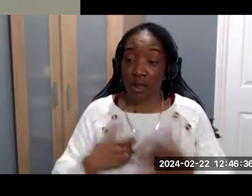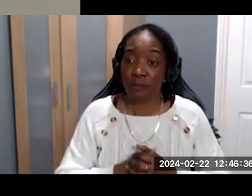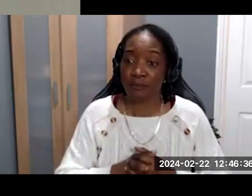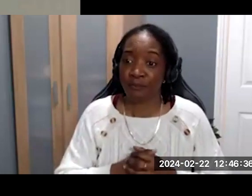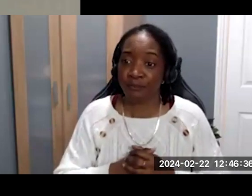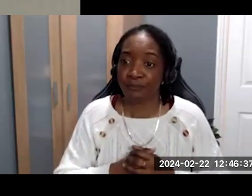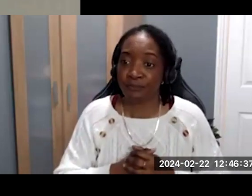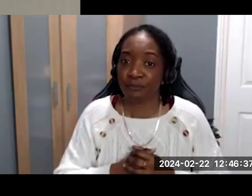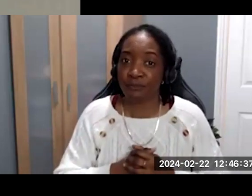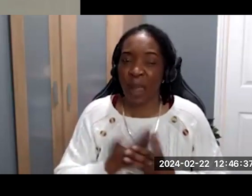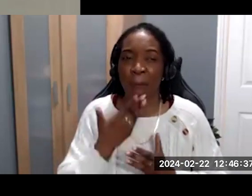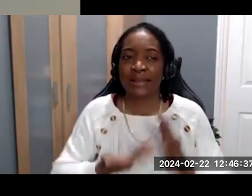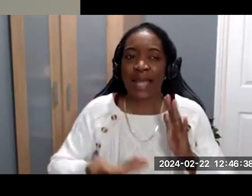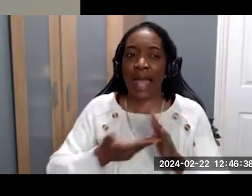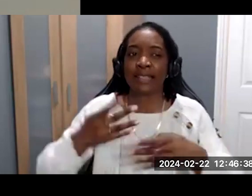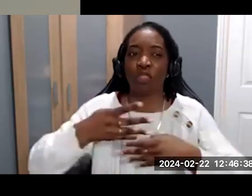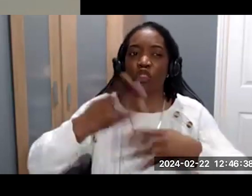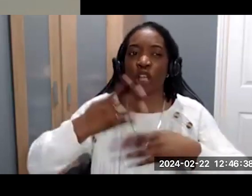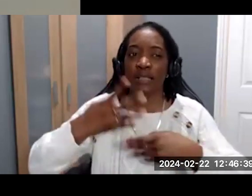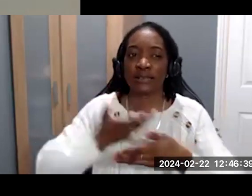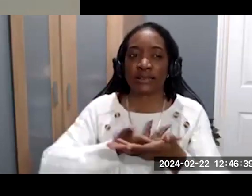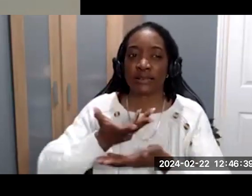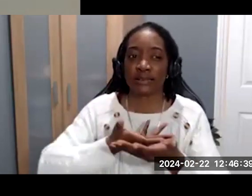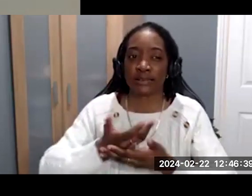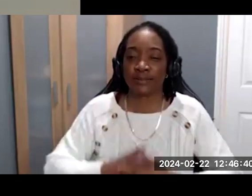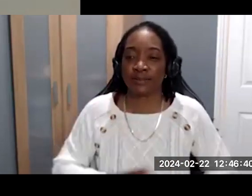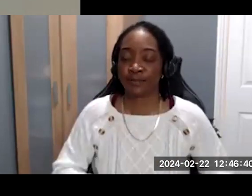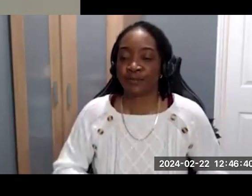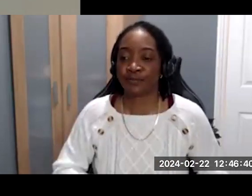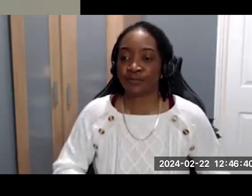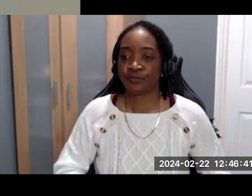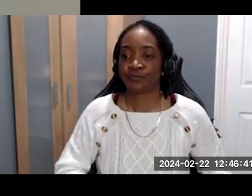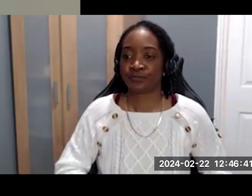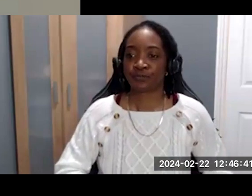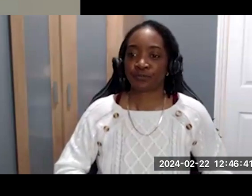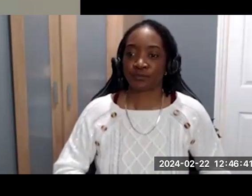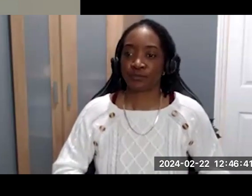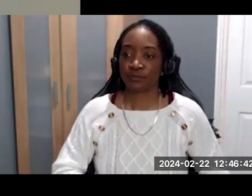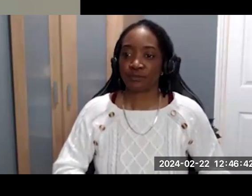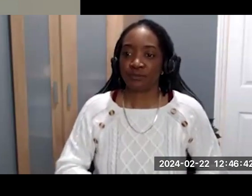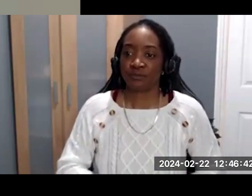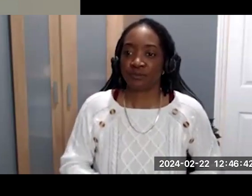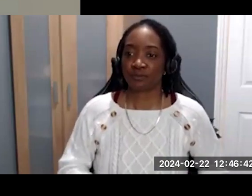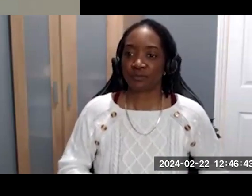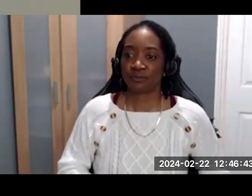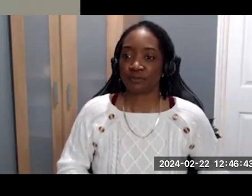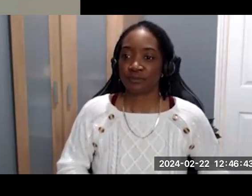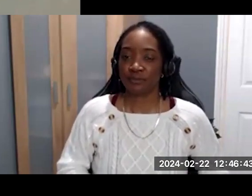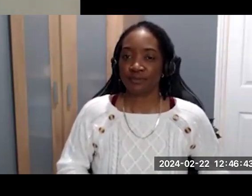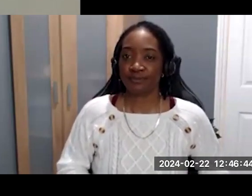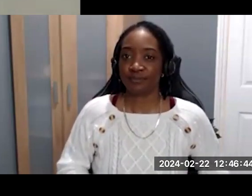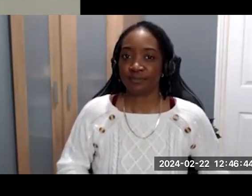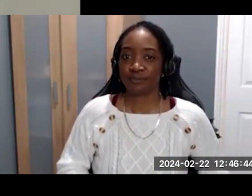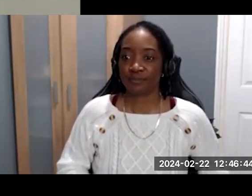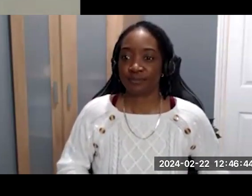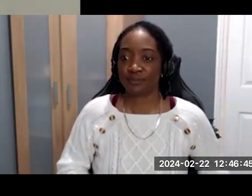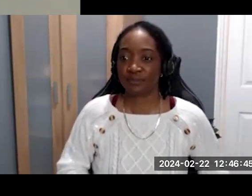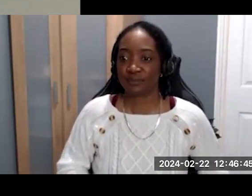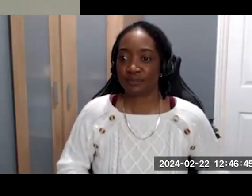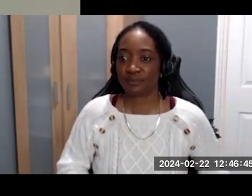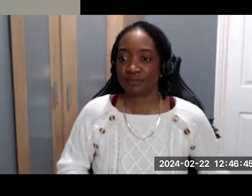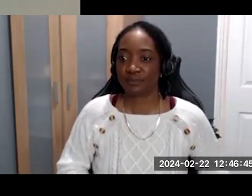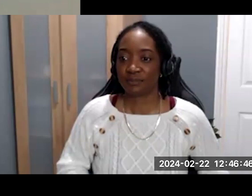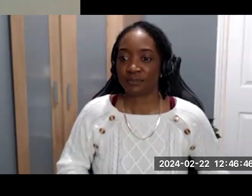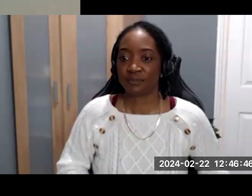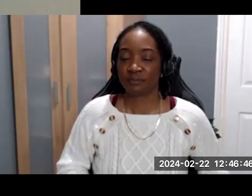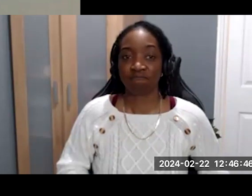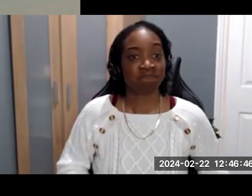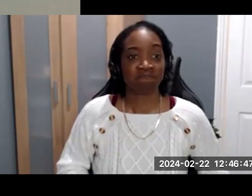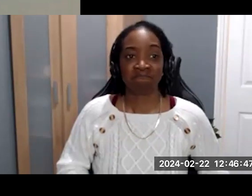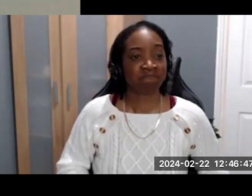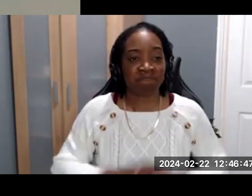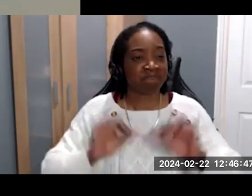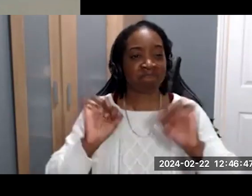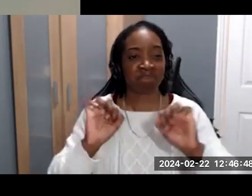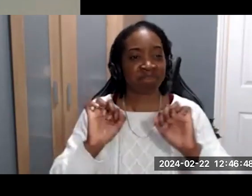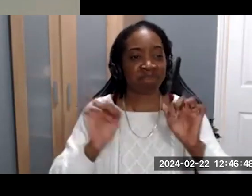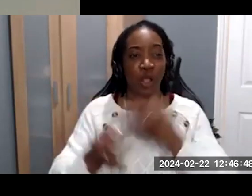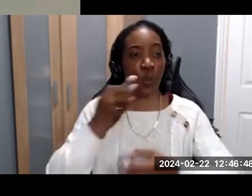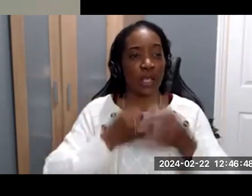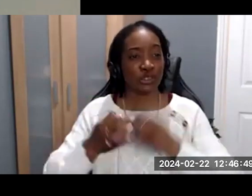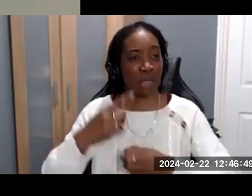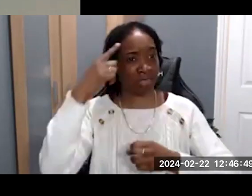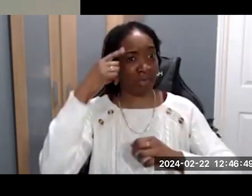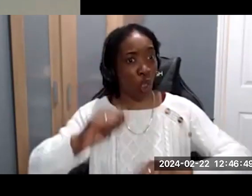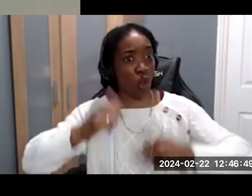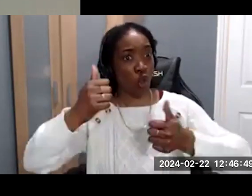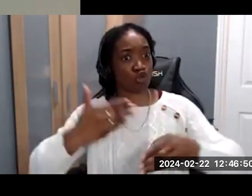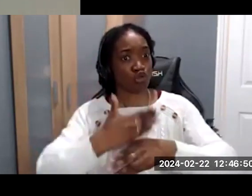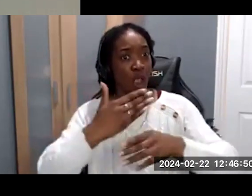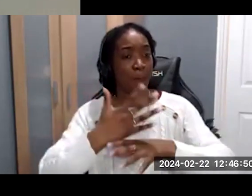me we've not had anything yet we must have done a very good job of covering all of the